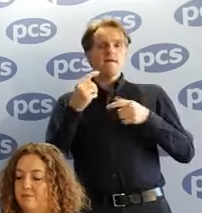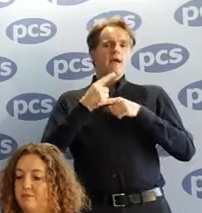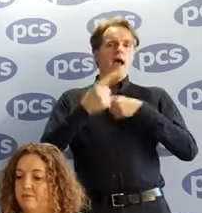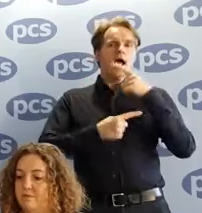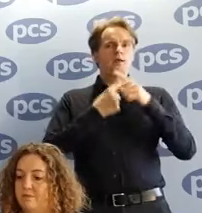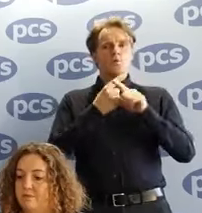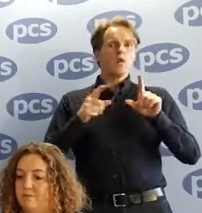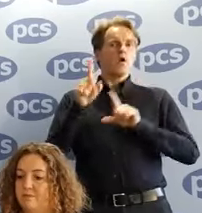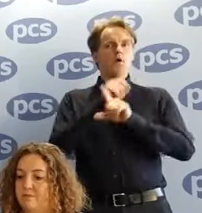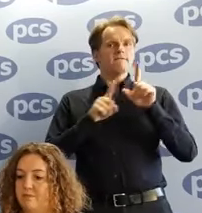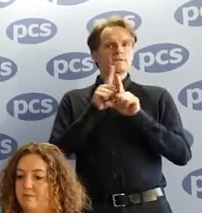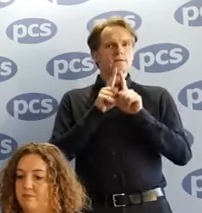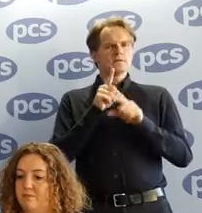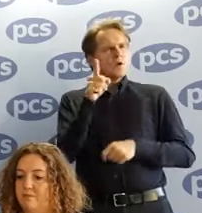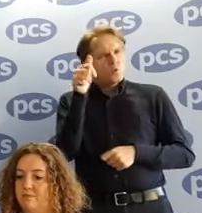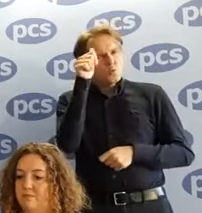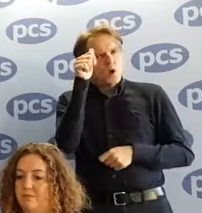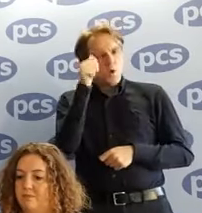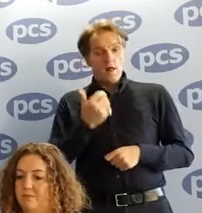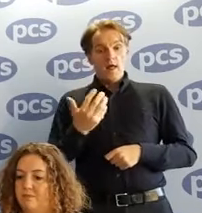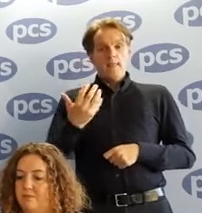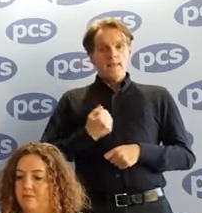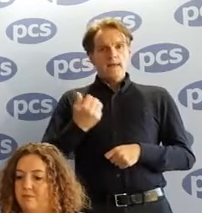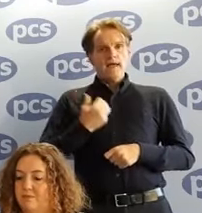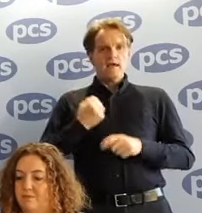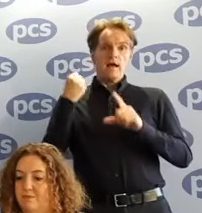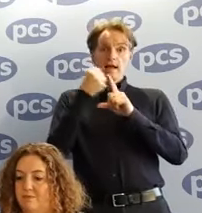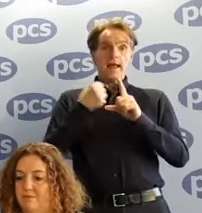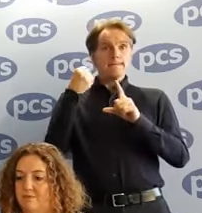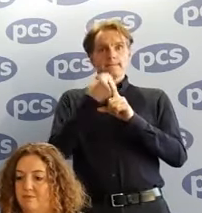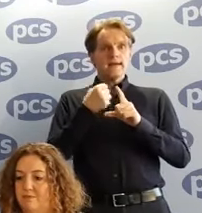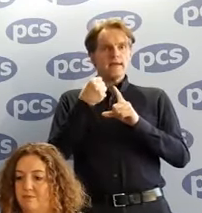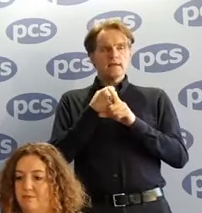that our pay campaign is a key focus for us and one of our - well our main - priority